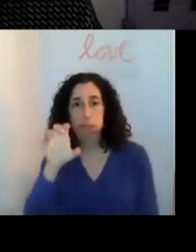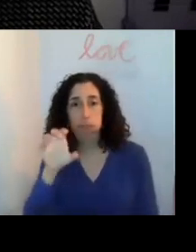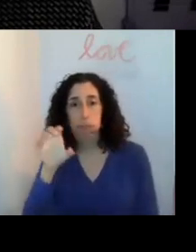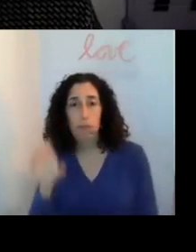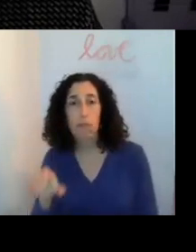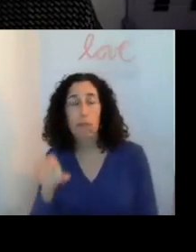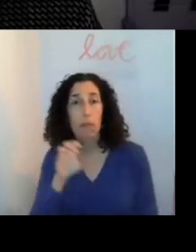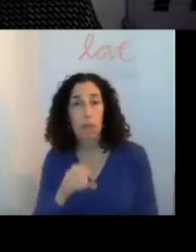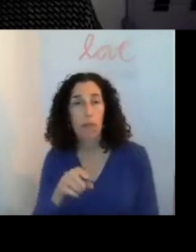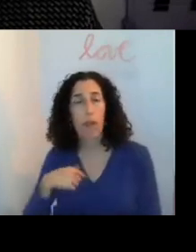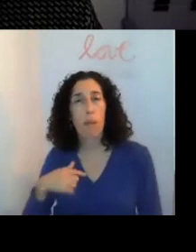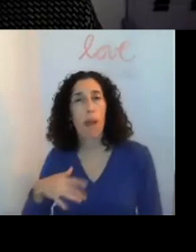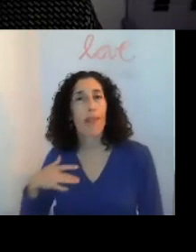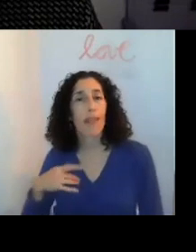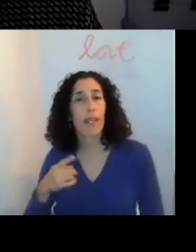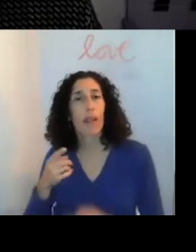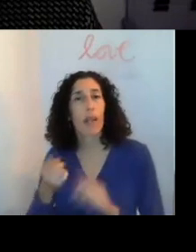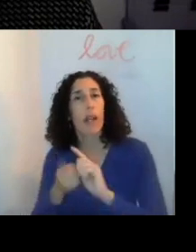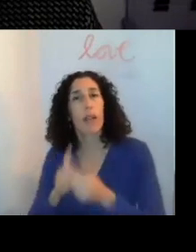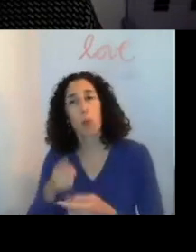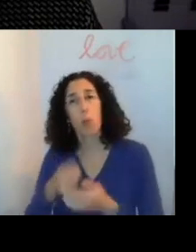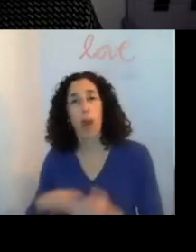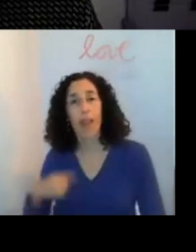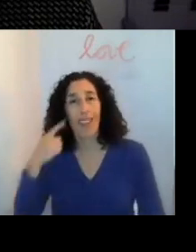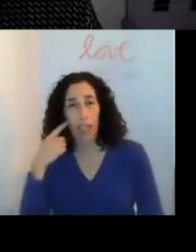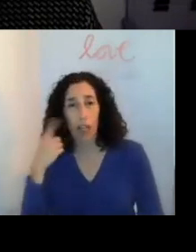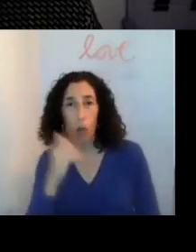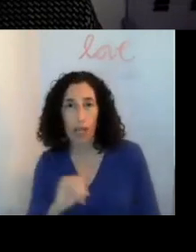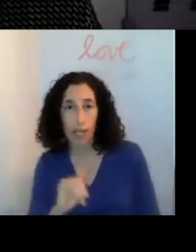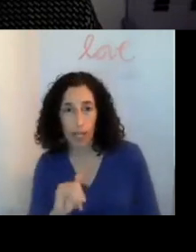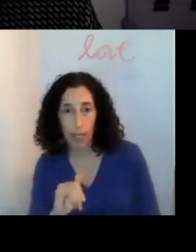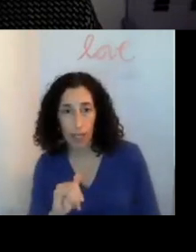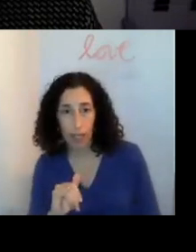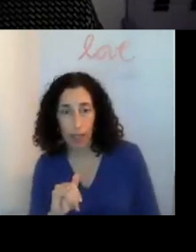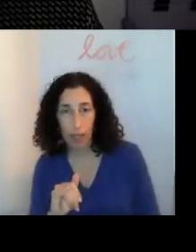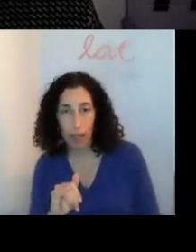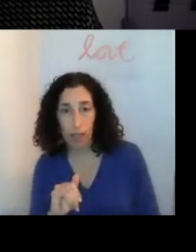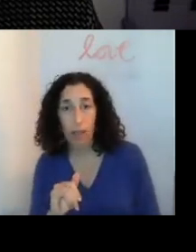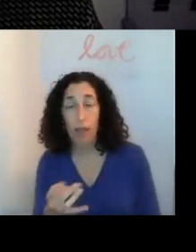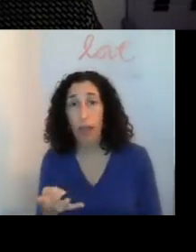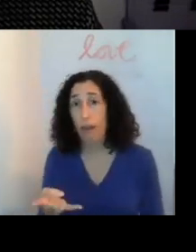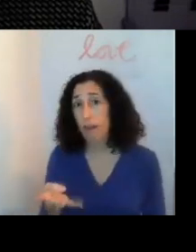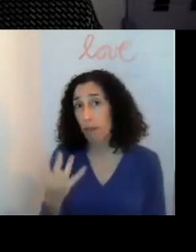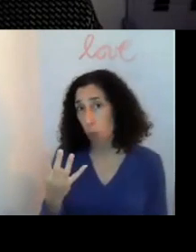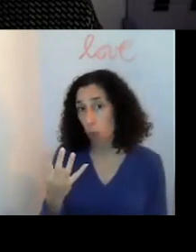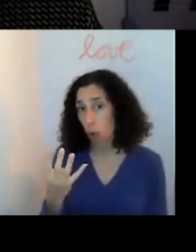Each of the species that Shannon used to describe the glyphs are now dispersed around